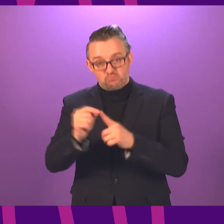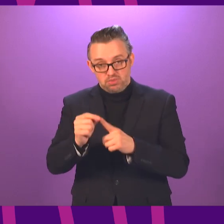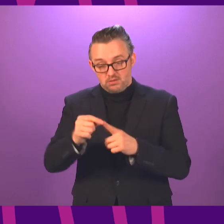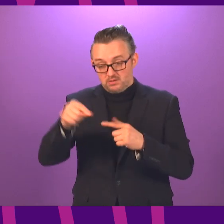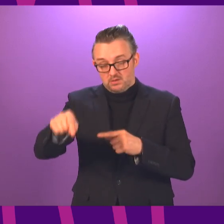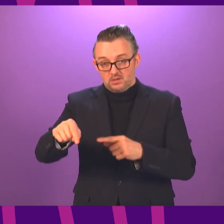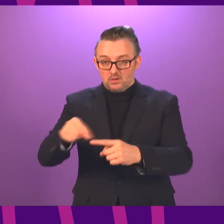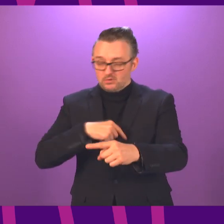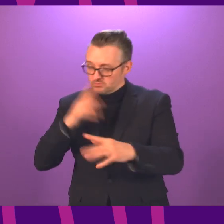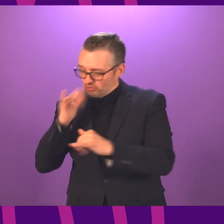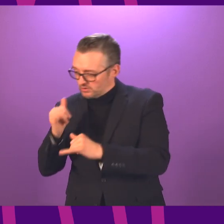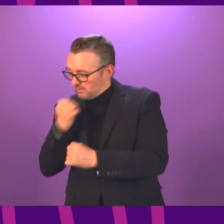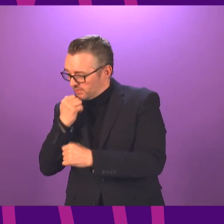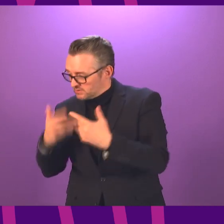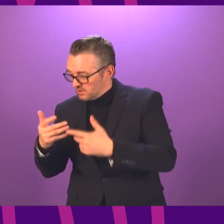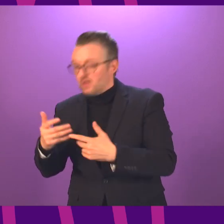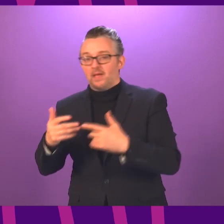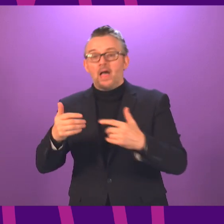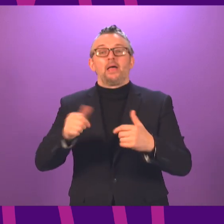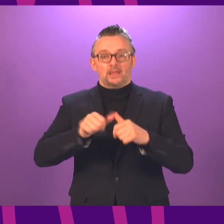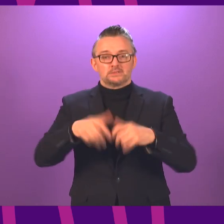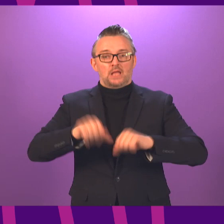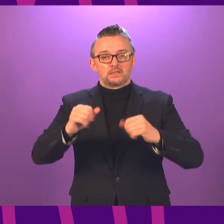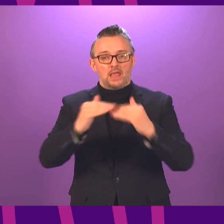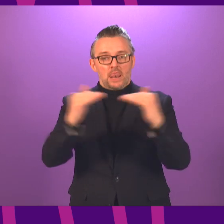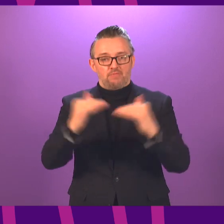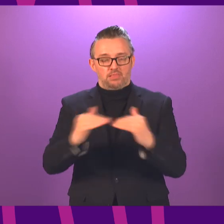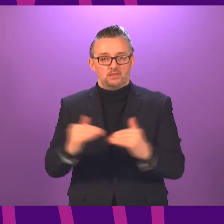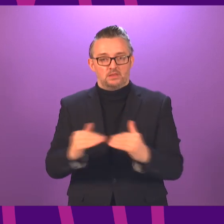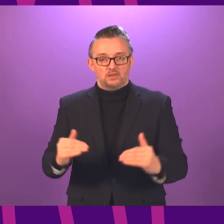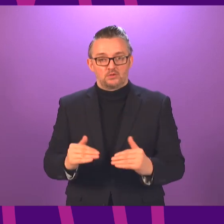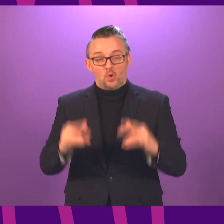data allows it—we will move back to levels. Hopefully, all parts of Scotland that are